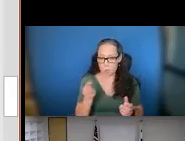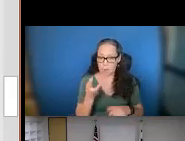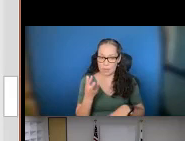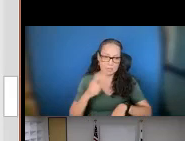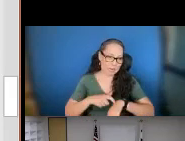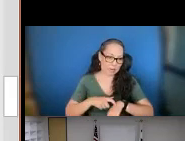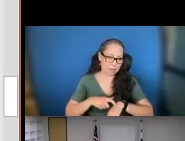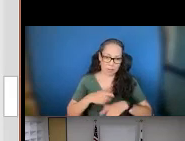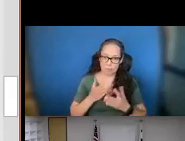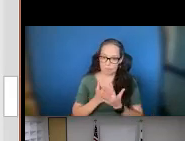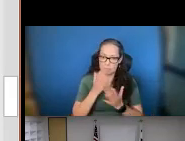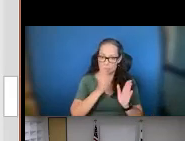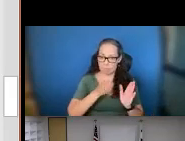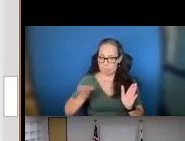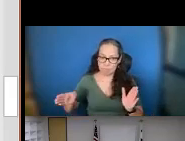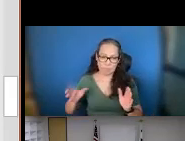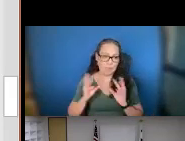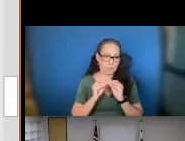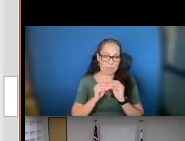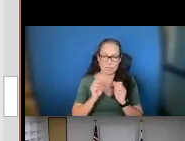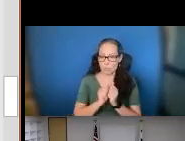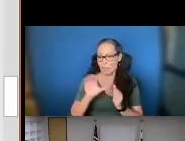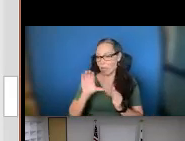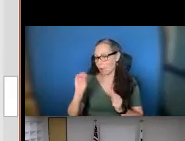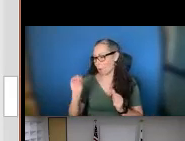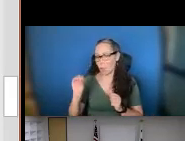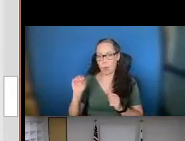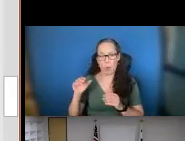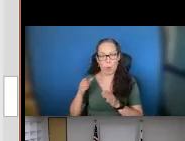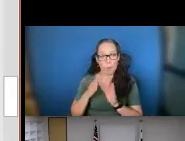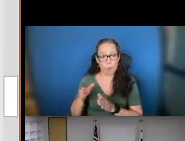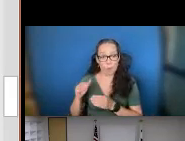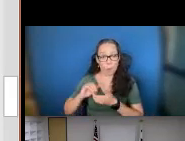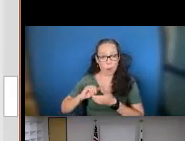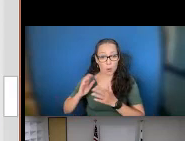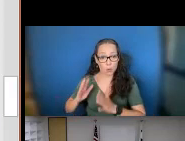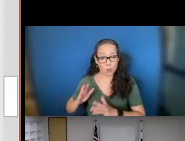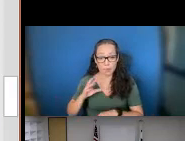as well as um meetings with the core partner exec so really just want to um kind of just